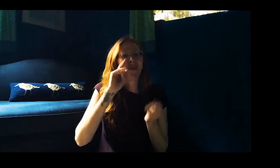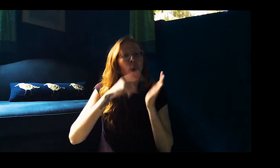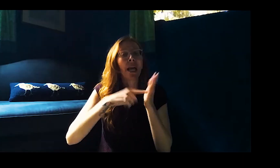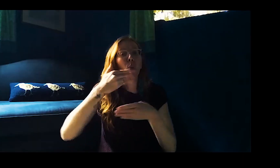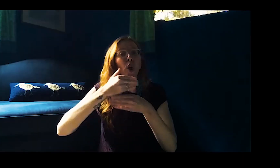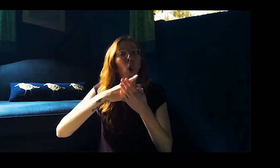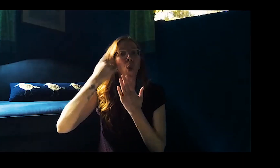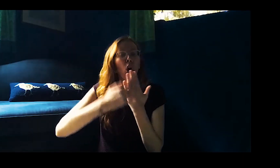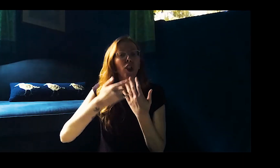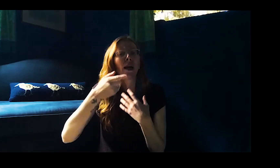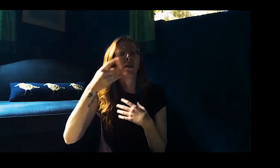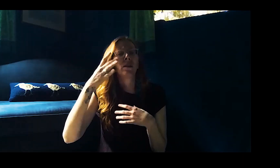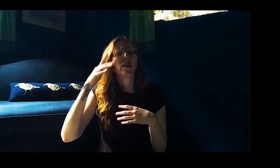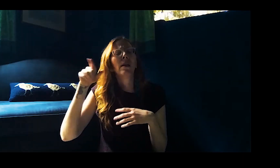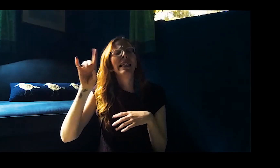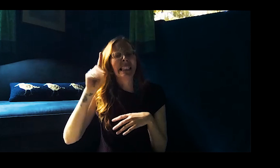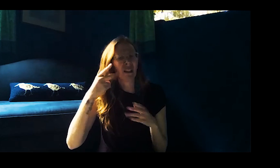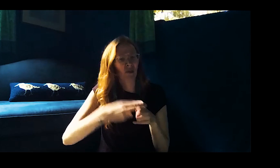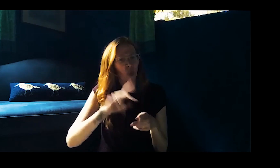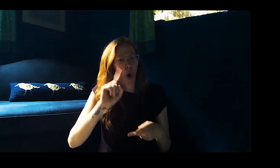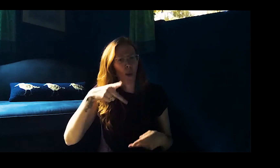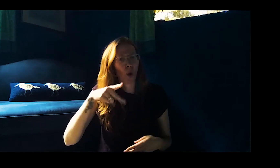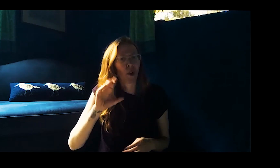Um, actually, in the window project, someone mentioned, you know where are the